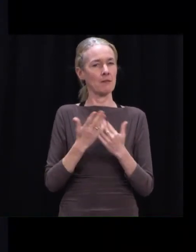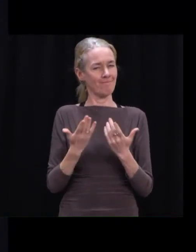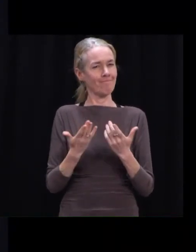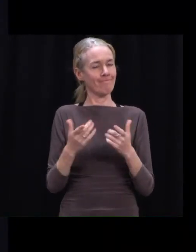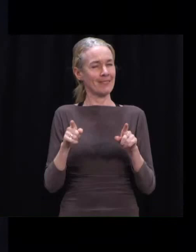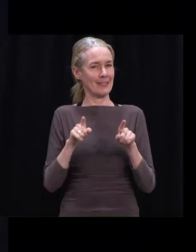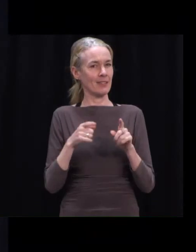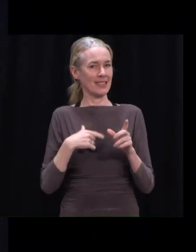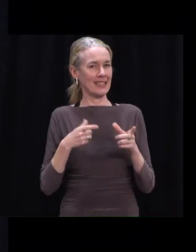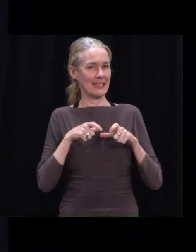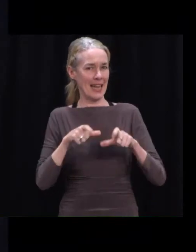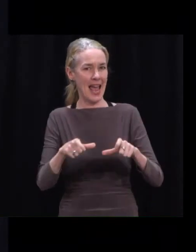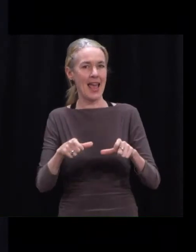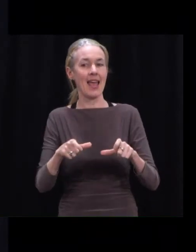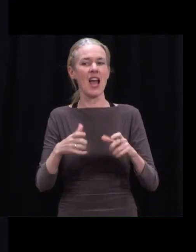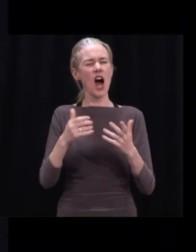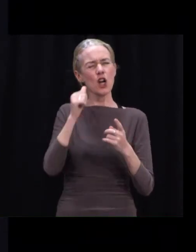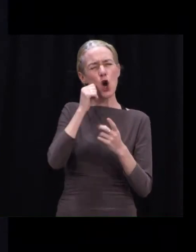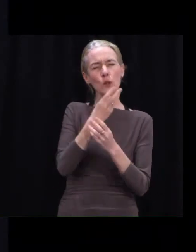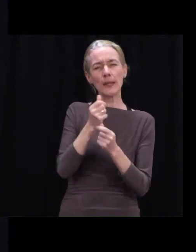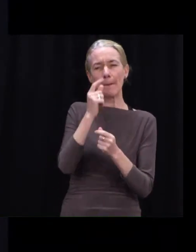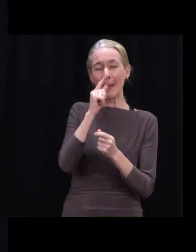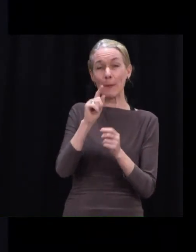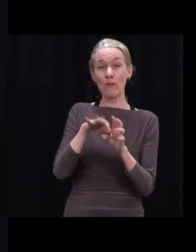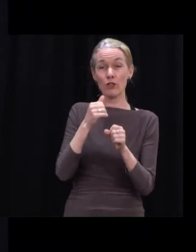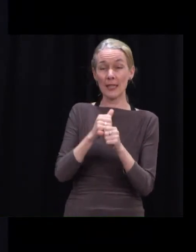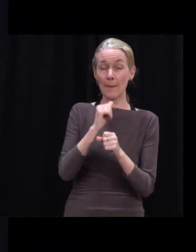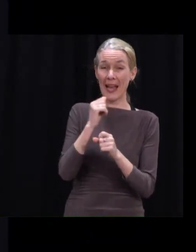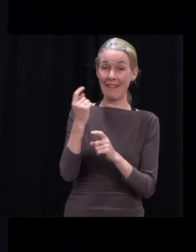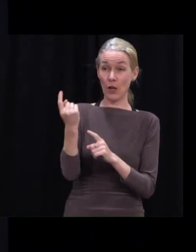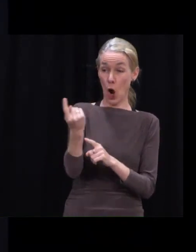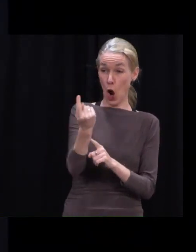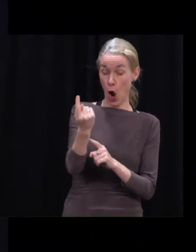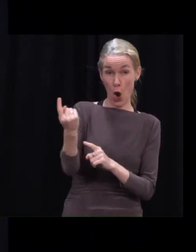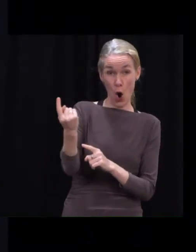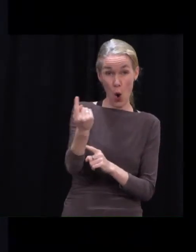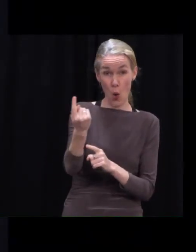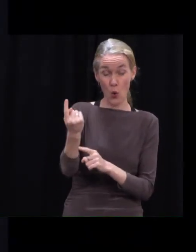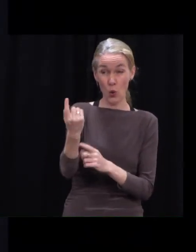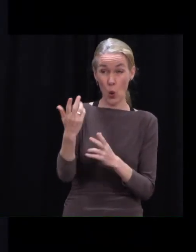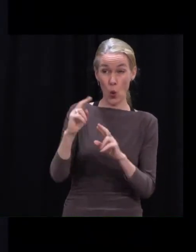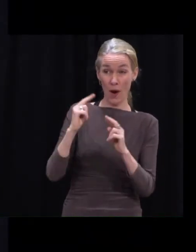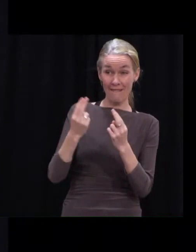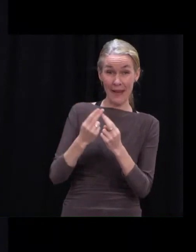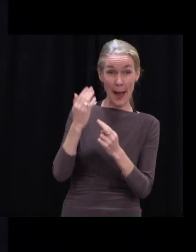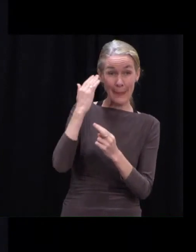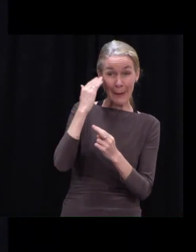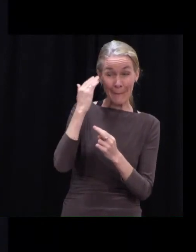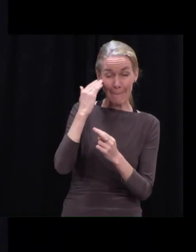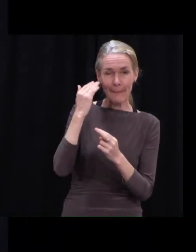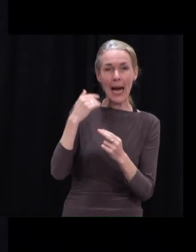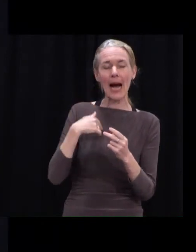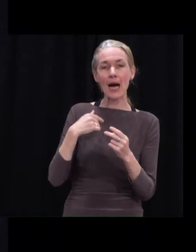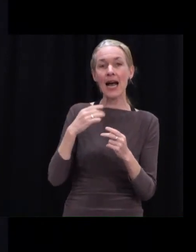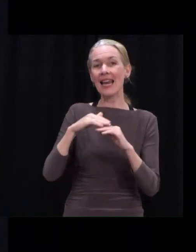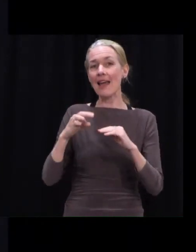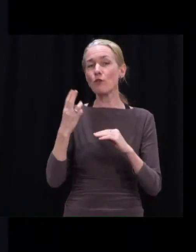high. Bubbles stay in place at level 3, although, we know